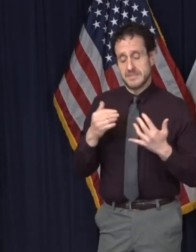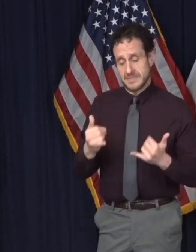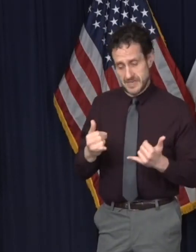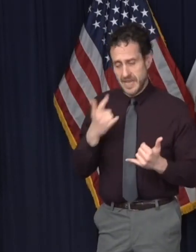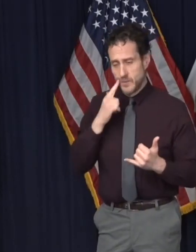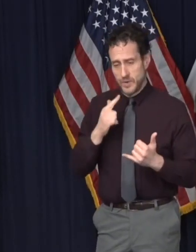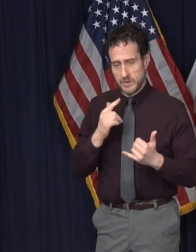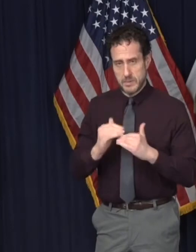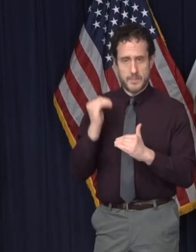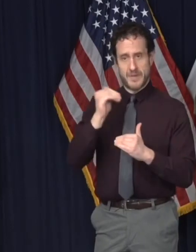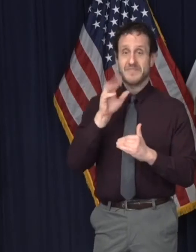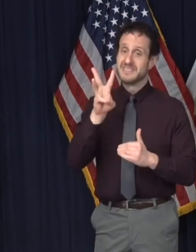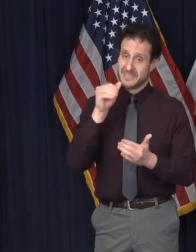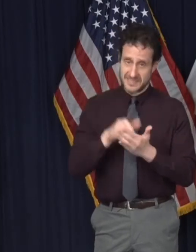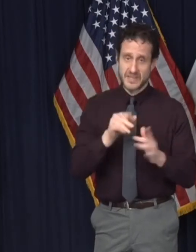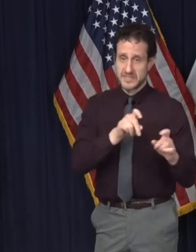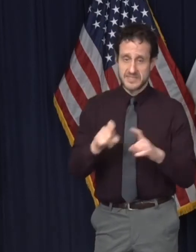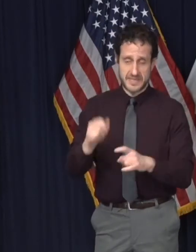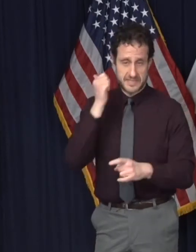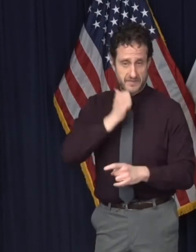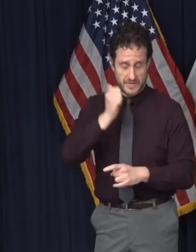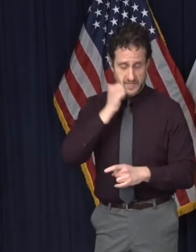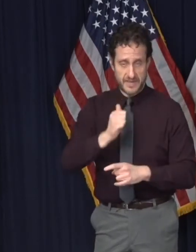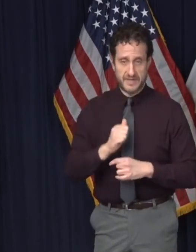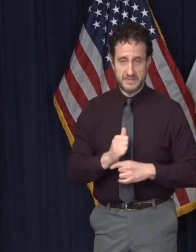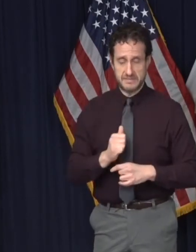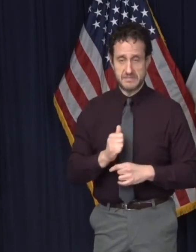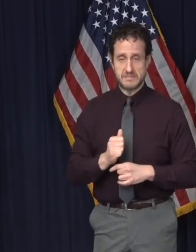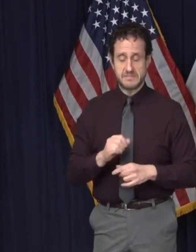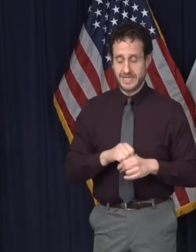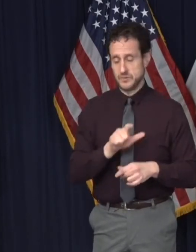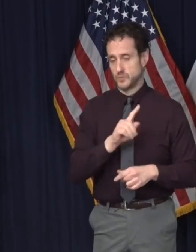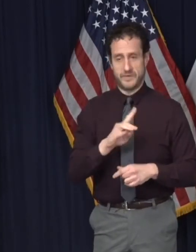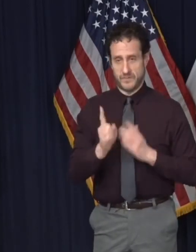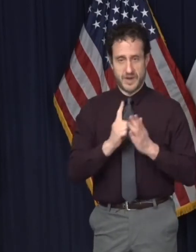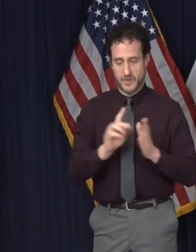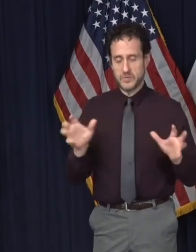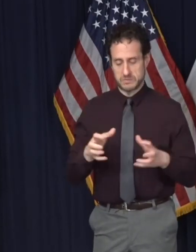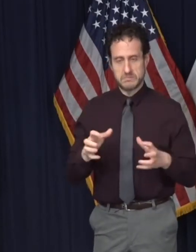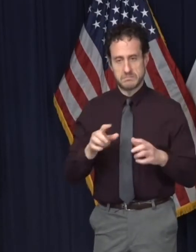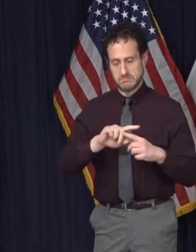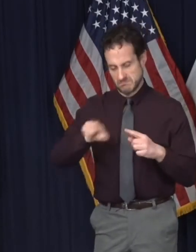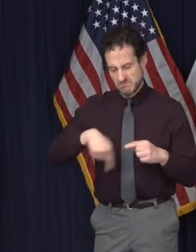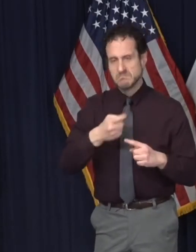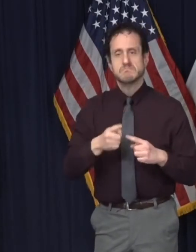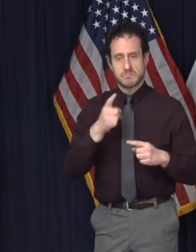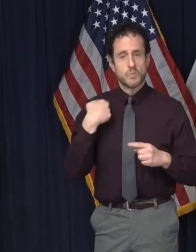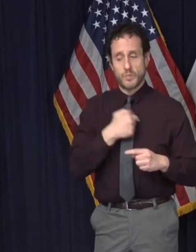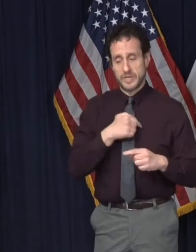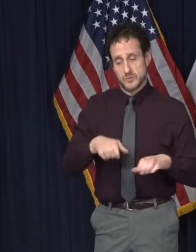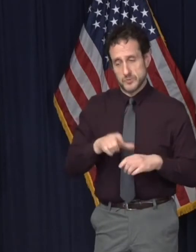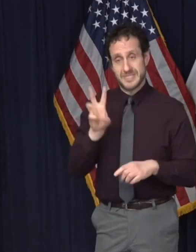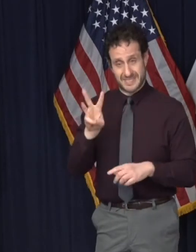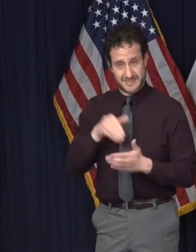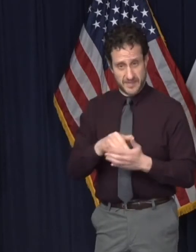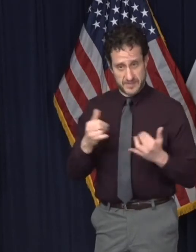INCREASE THAT WE HAVE ALREADY ACHIEVED. TODAY WE SURPASSED 6,000 TESTS IN A 24-HOUR PERIOD. WE ALSO NEED TO TALK ABOUT RAPID